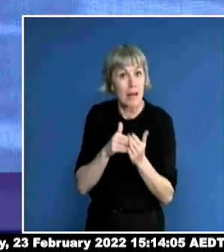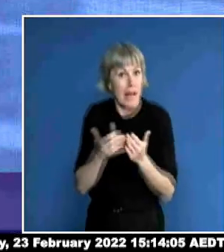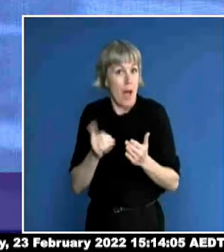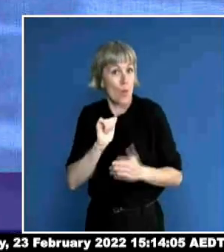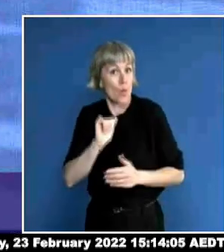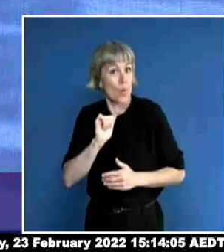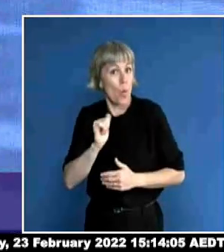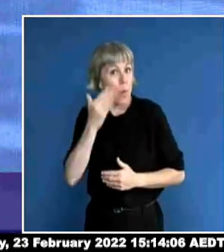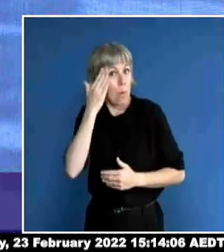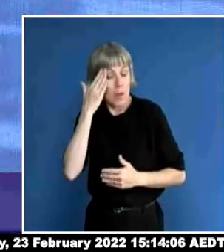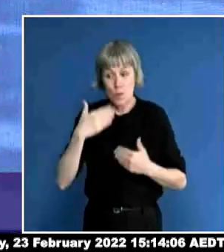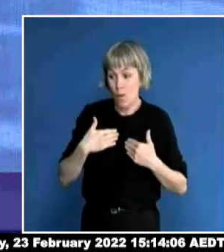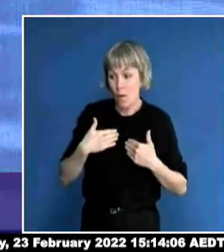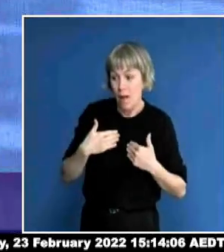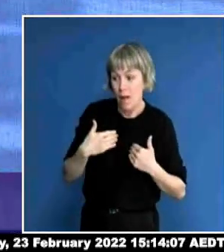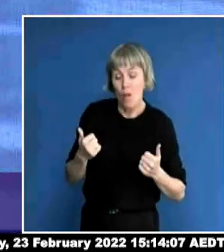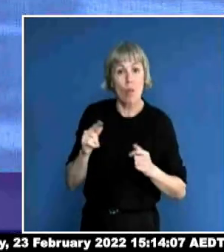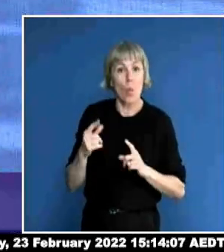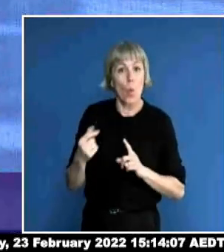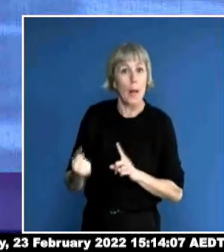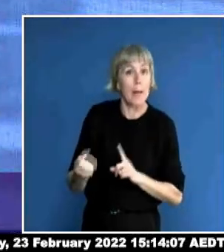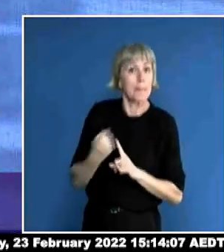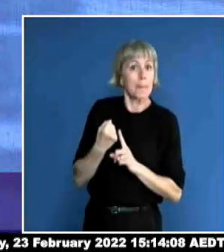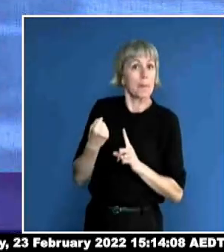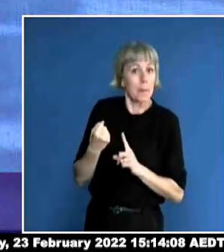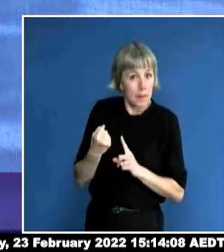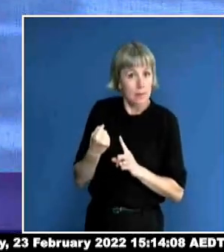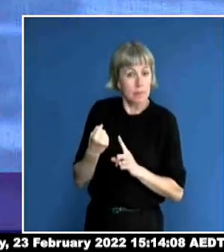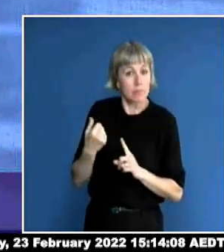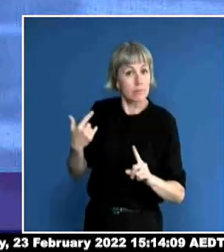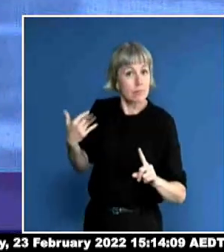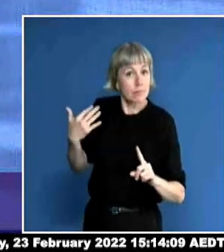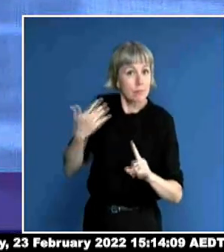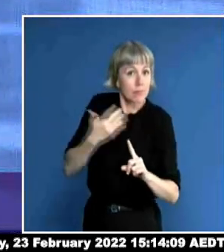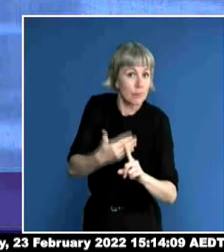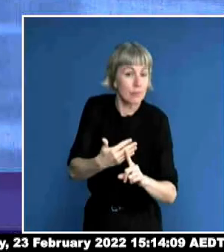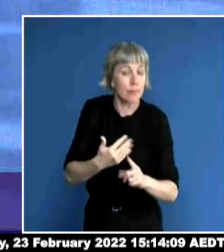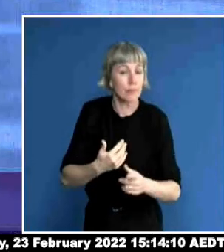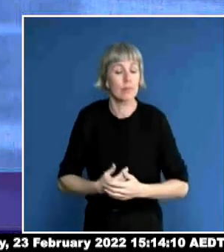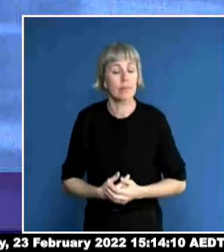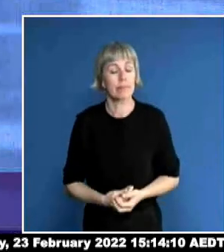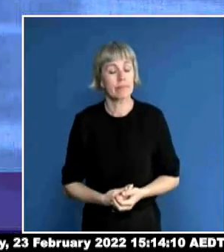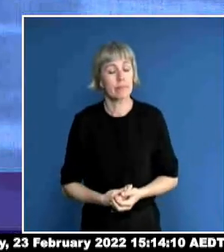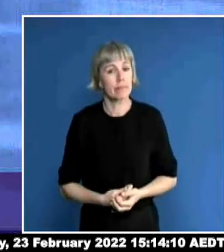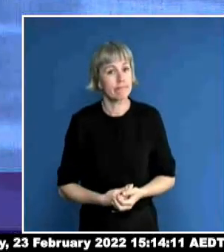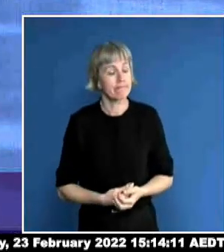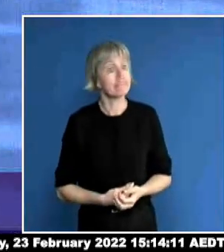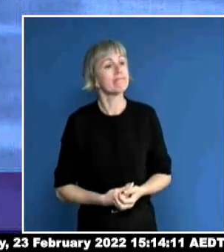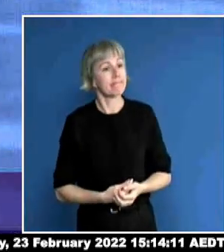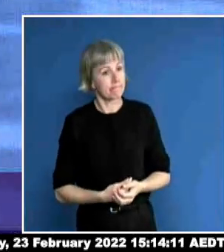I raised my issues of things not only with the company but with outside places to